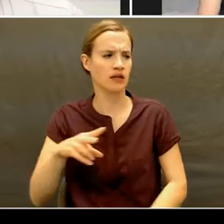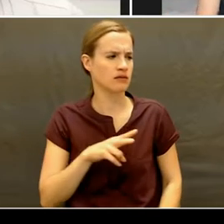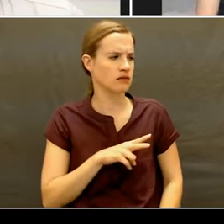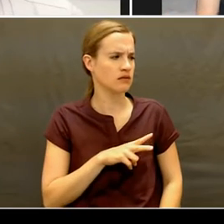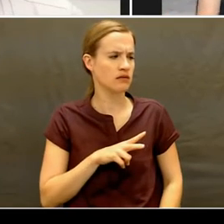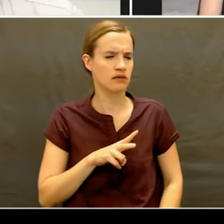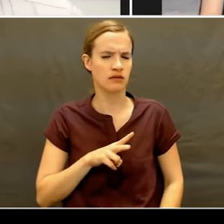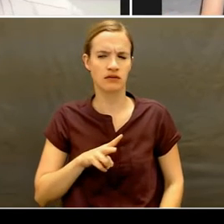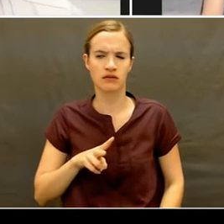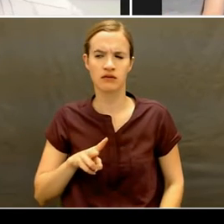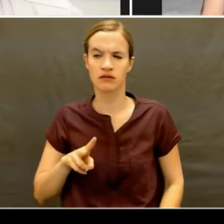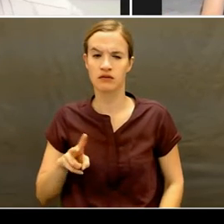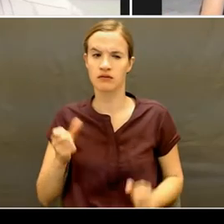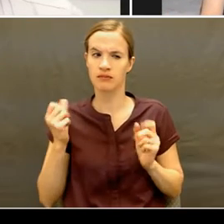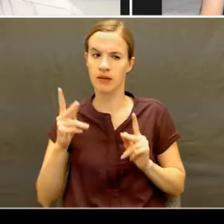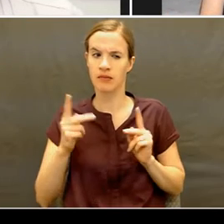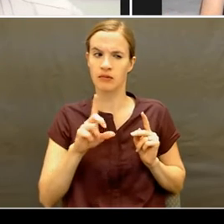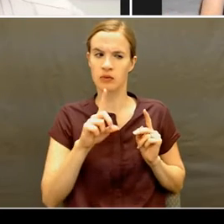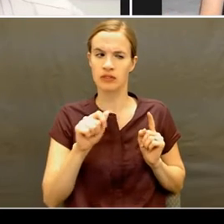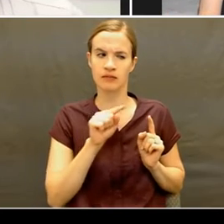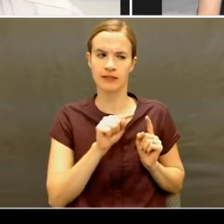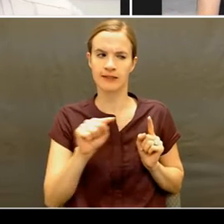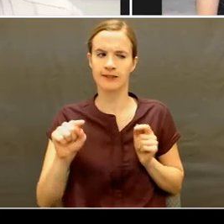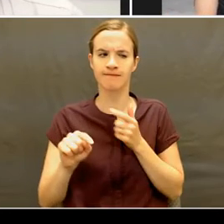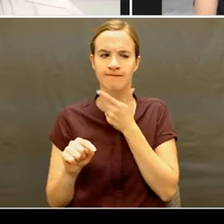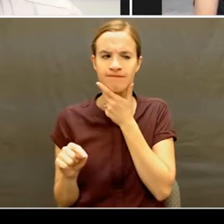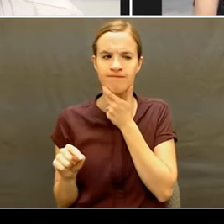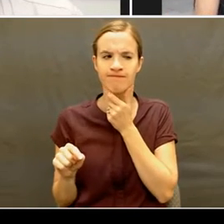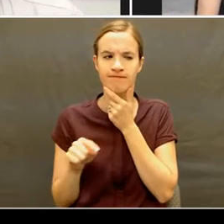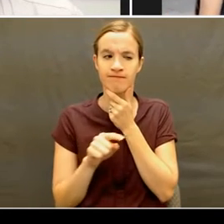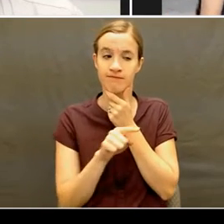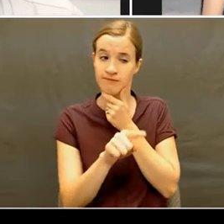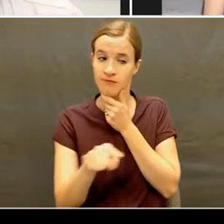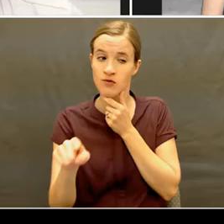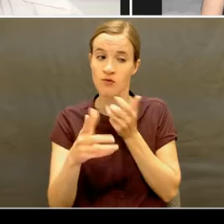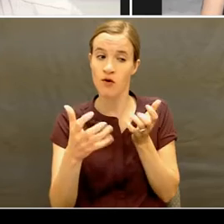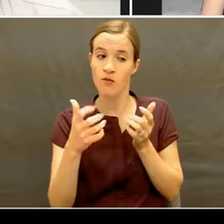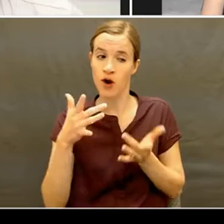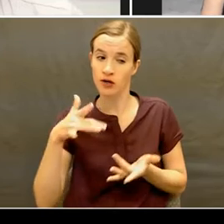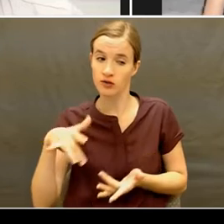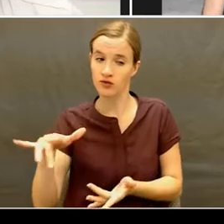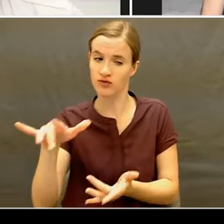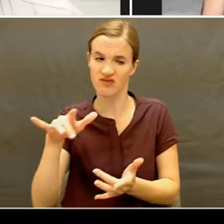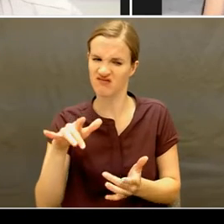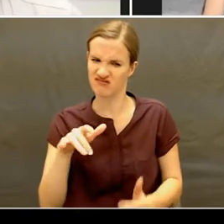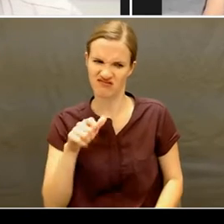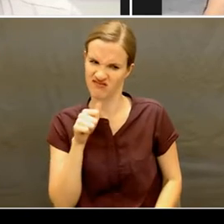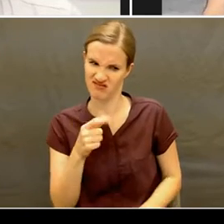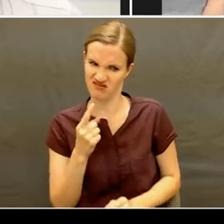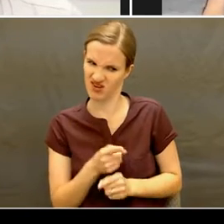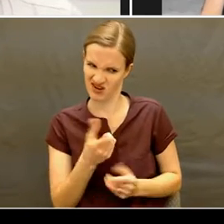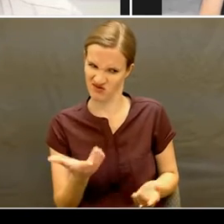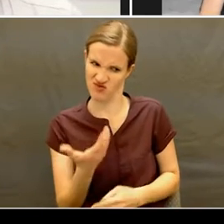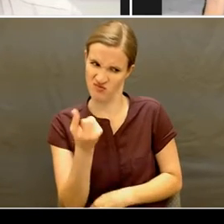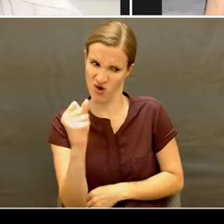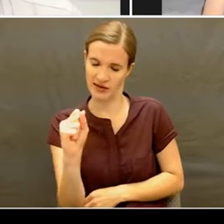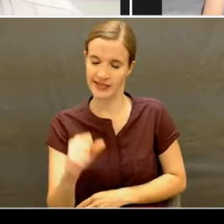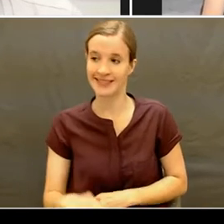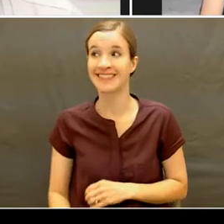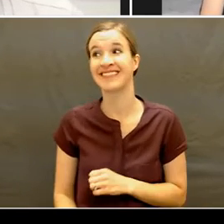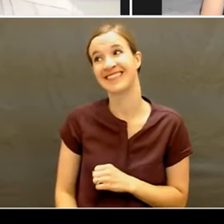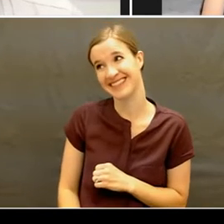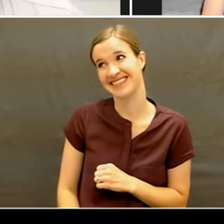you know, "you're not really here for a tour, are you?" Nope. So we had a protest in the